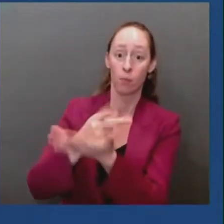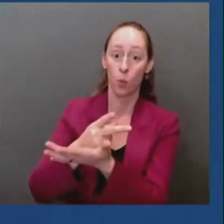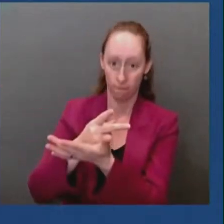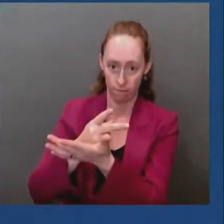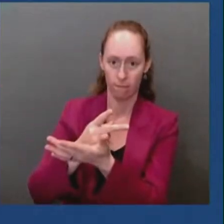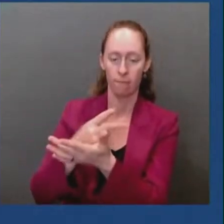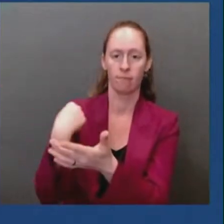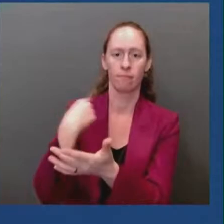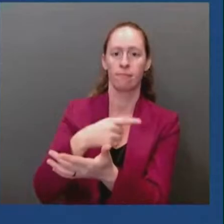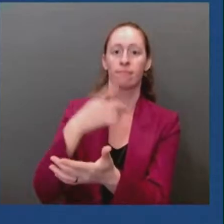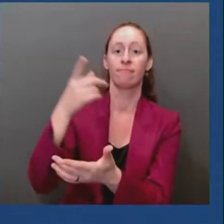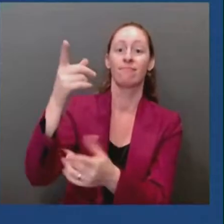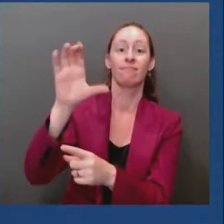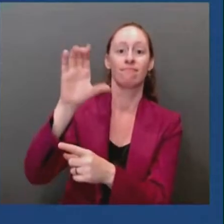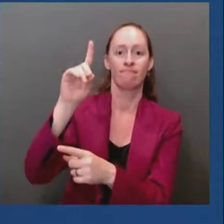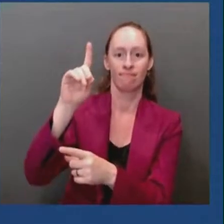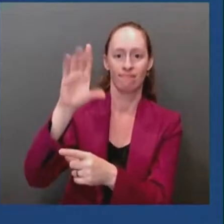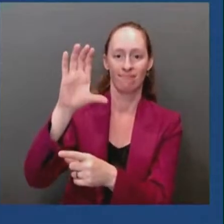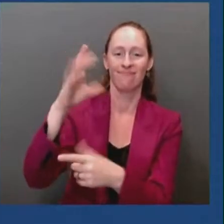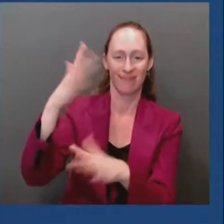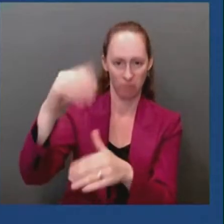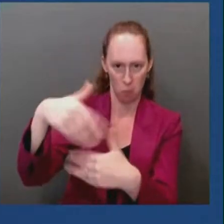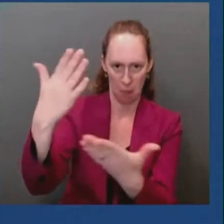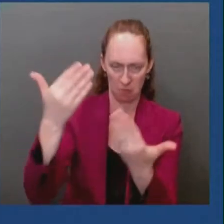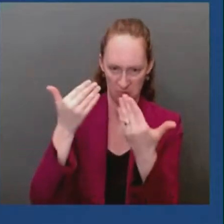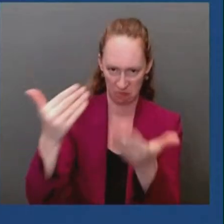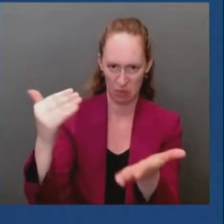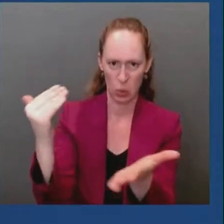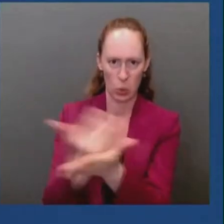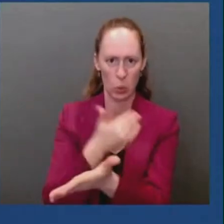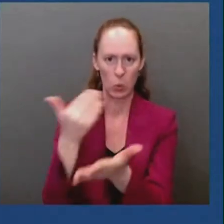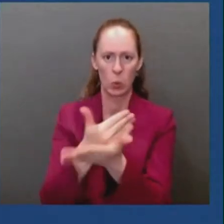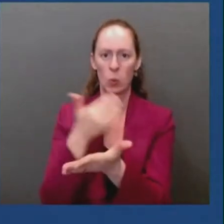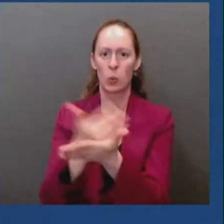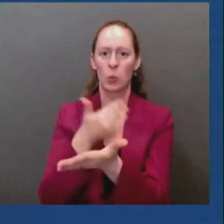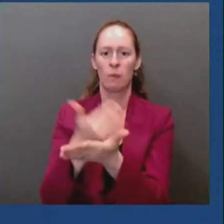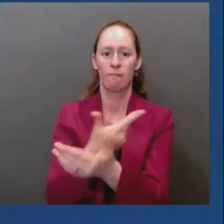CDC'S ADVISORY COMMITTEE